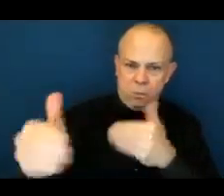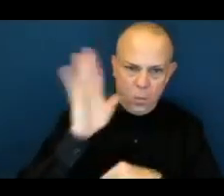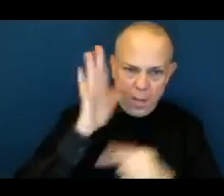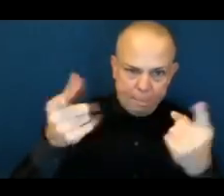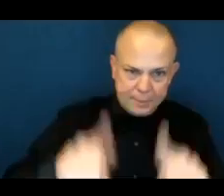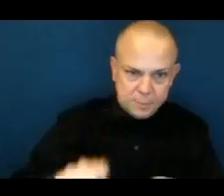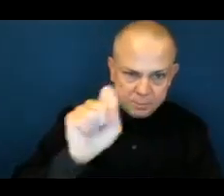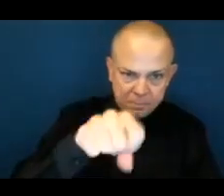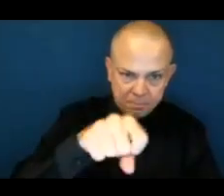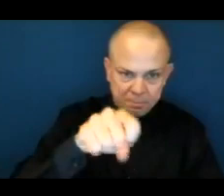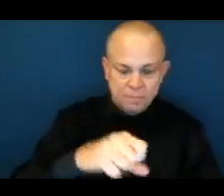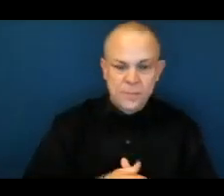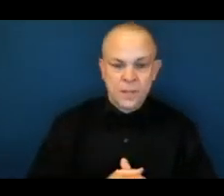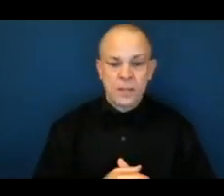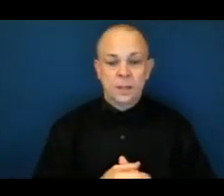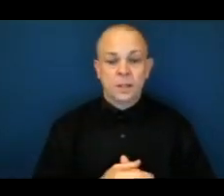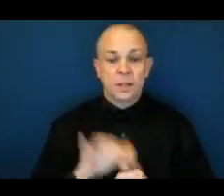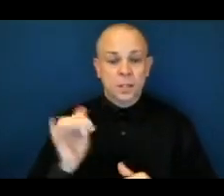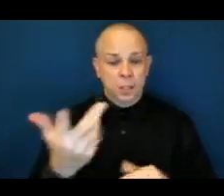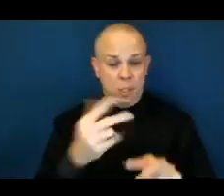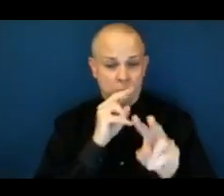weather matrix weather metrics that i provide the